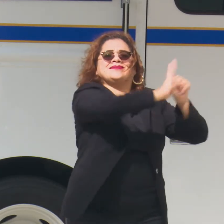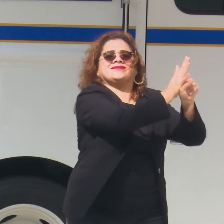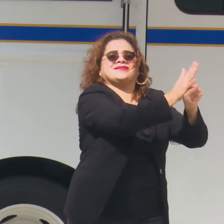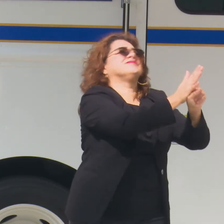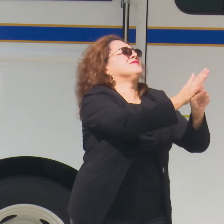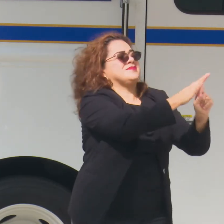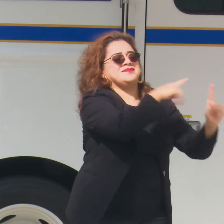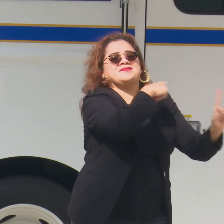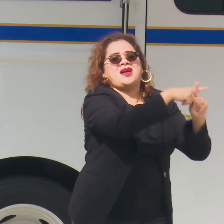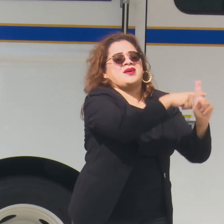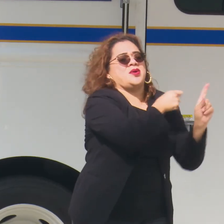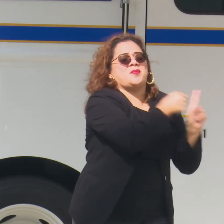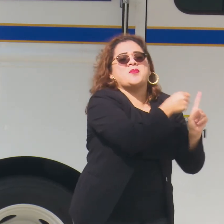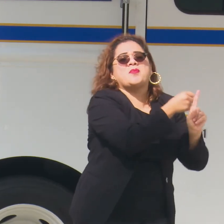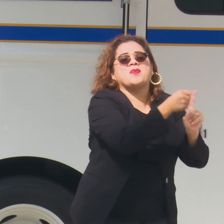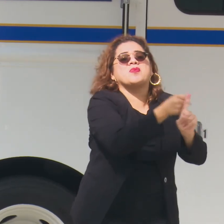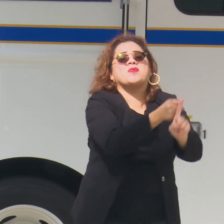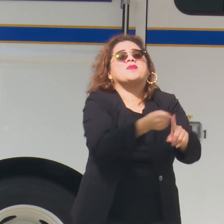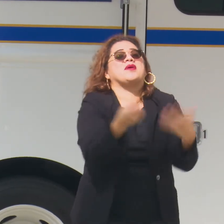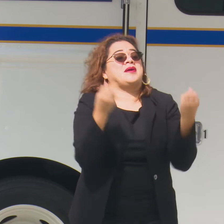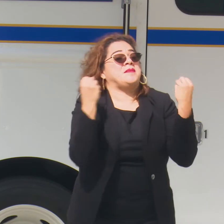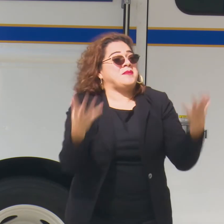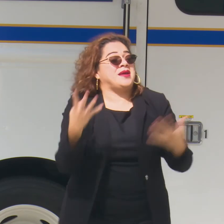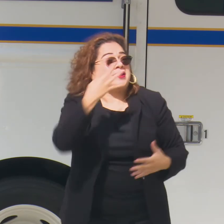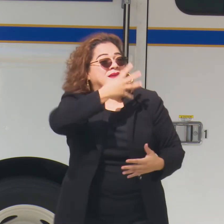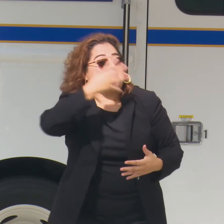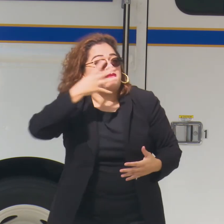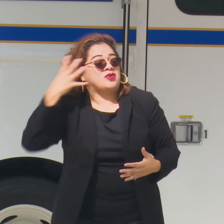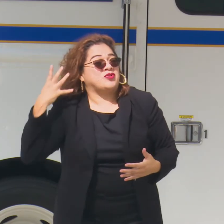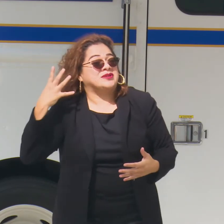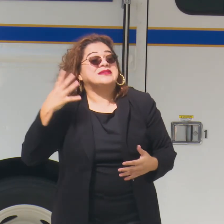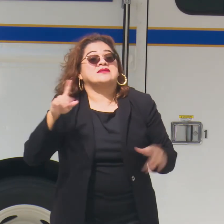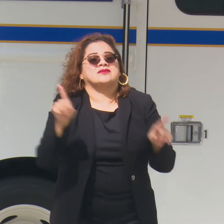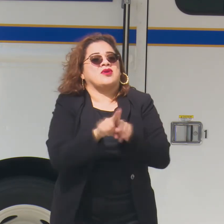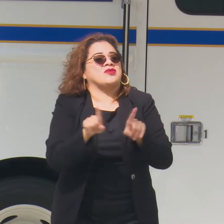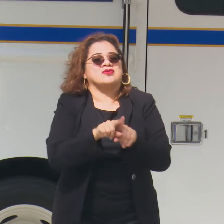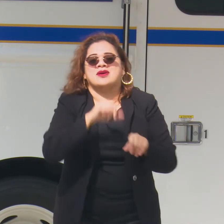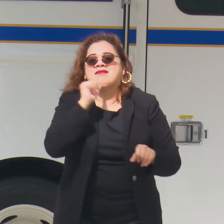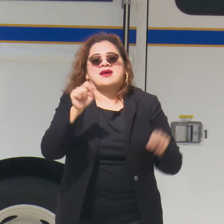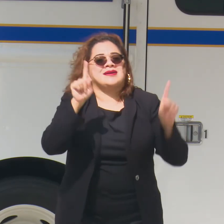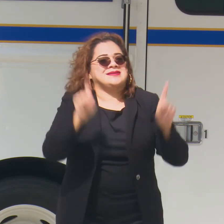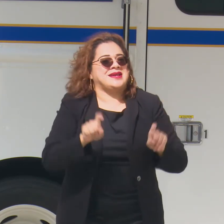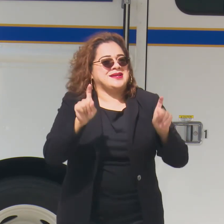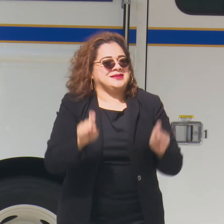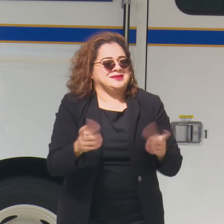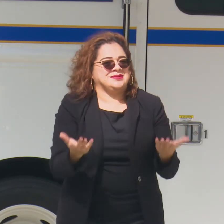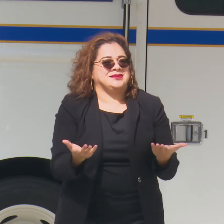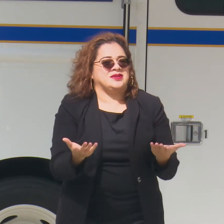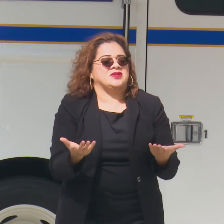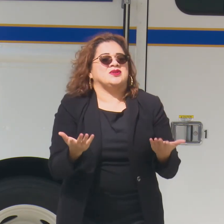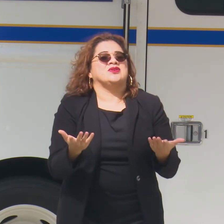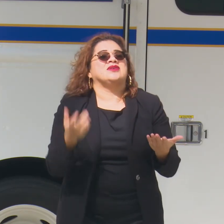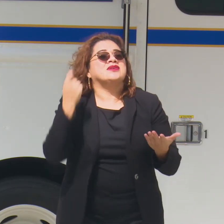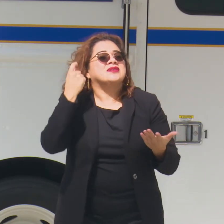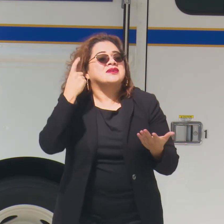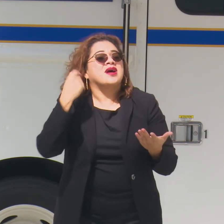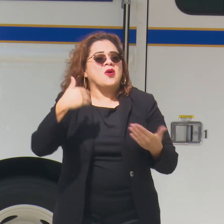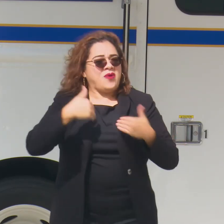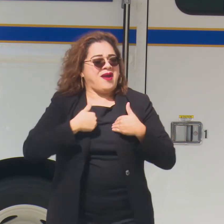and a lot of the community are actually not getting tested and so the issue is even though we have data